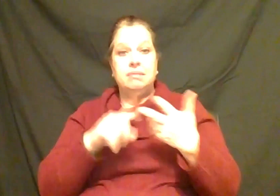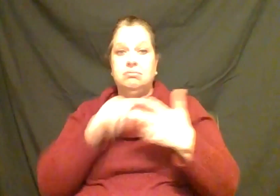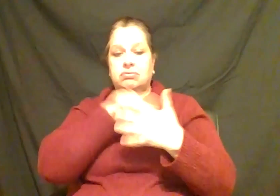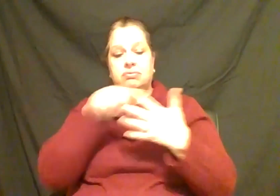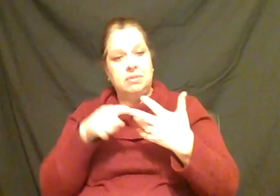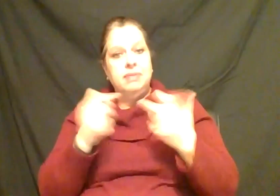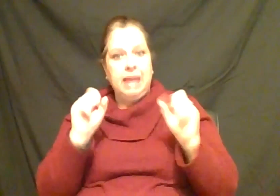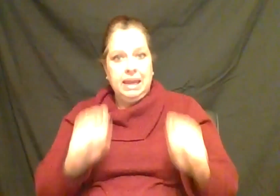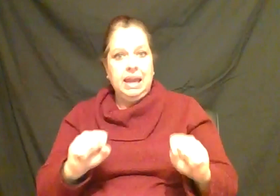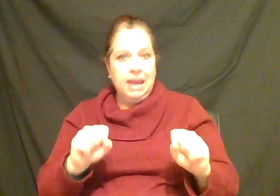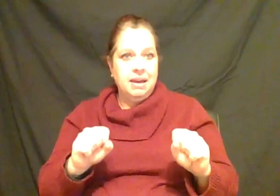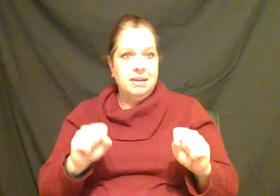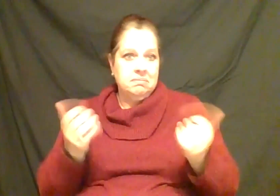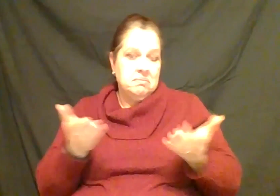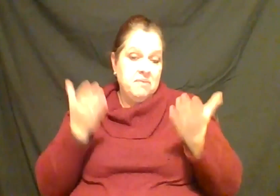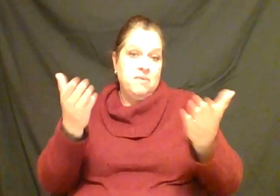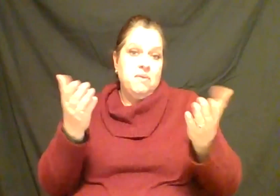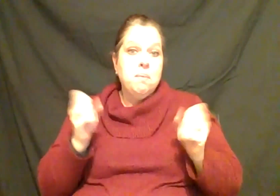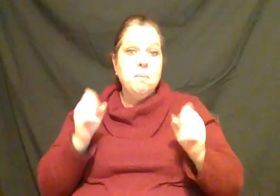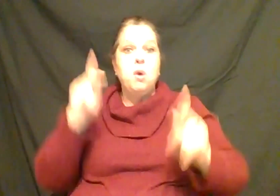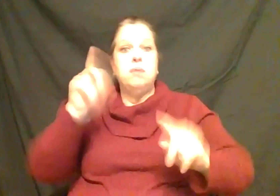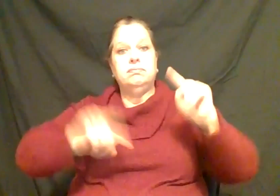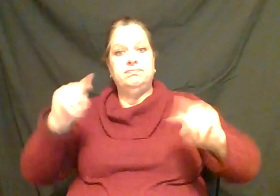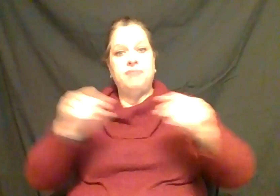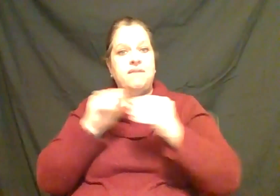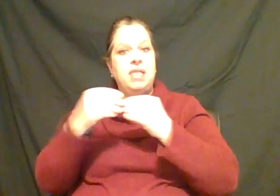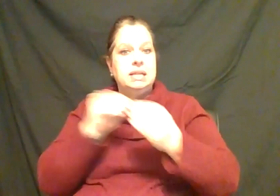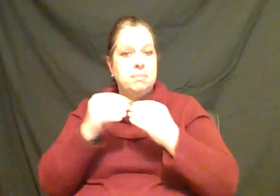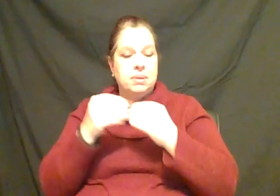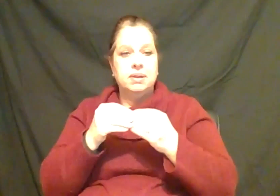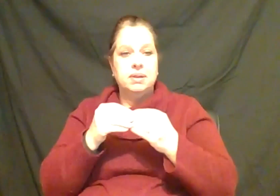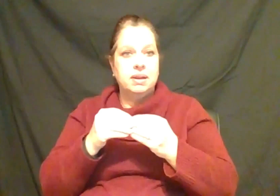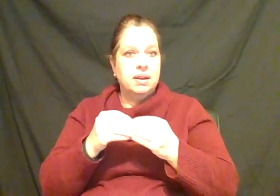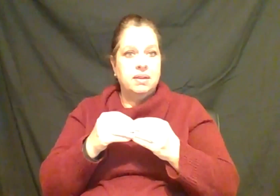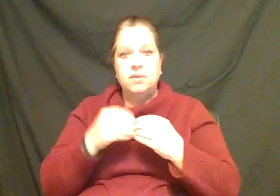for students from a diploma standpoint as well as from interests and goals and electives